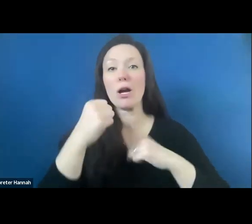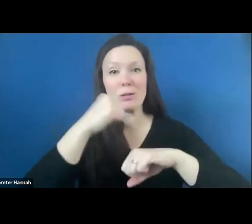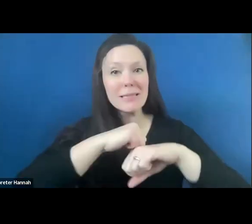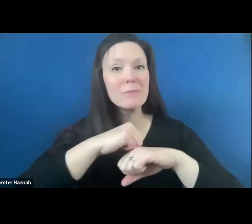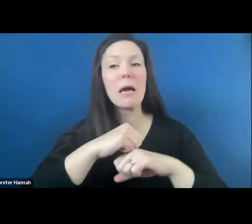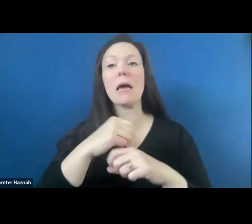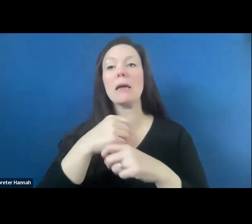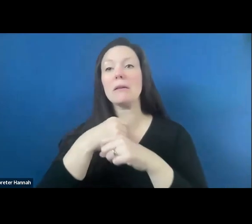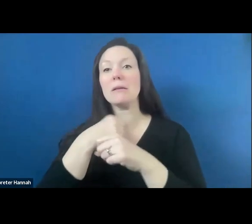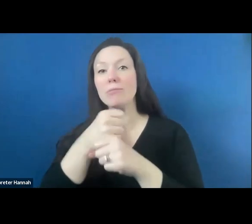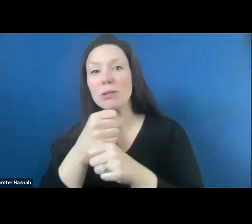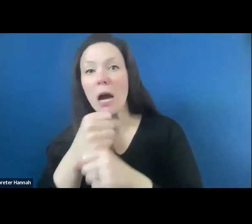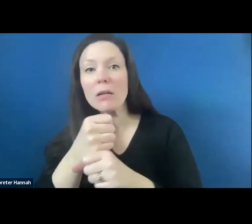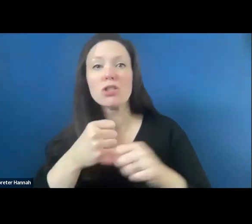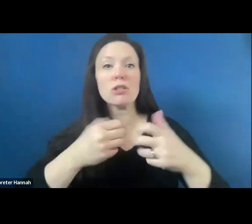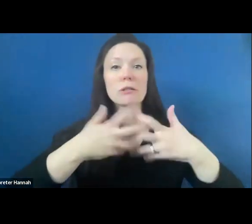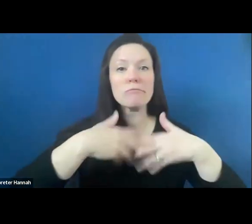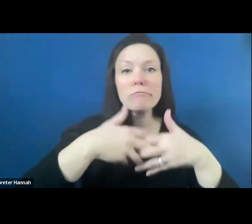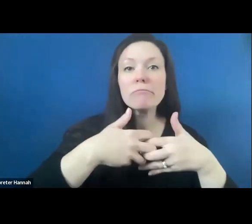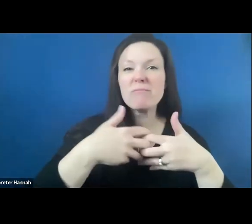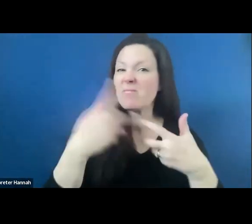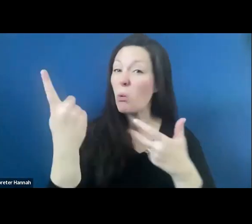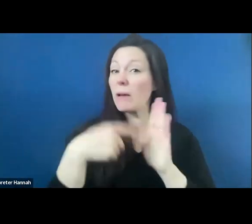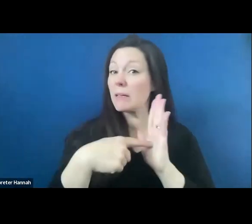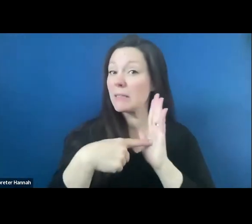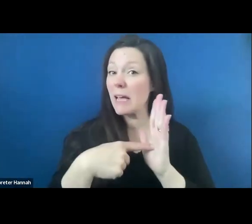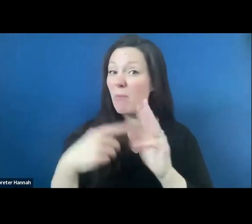Ok, that was the first thing I want to talk about, the ways that war